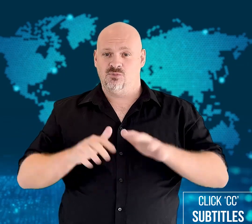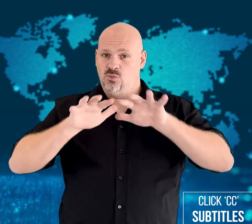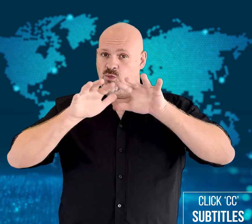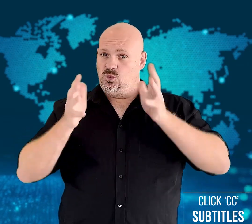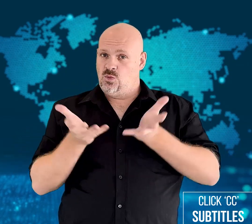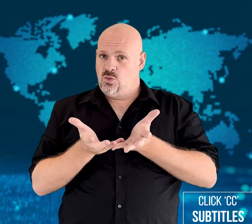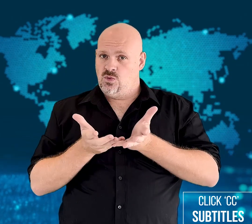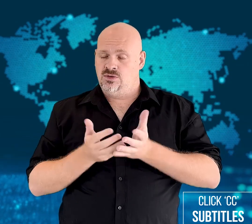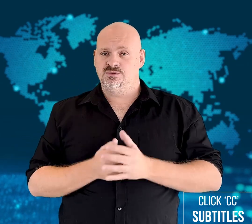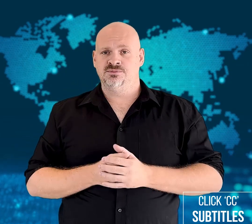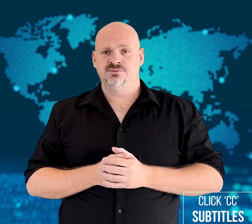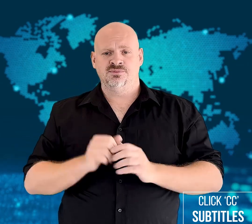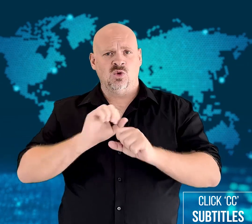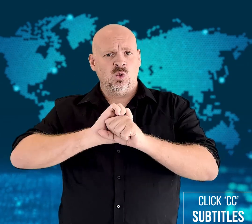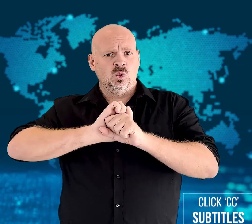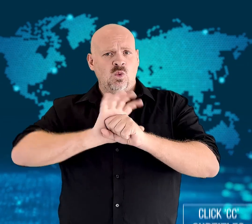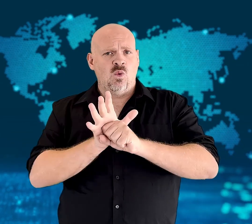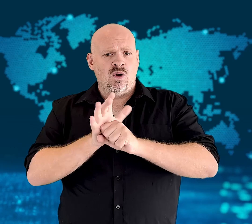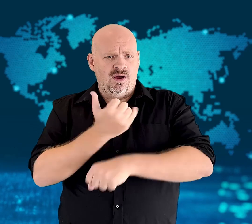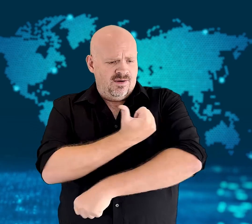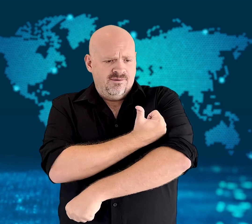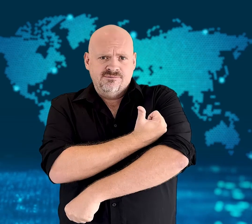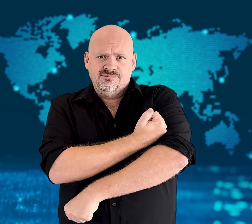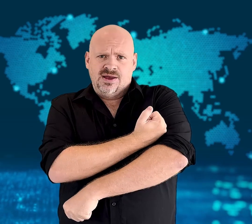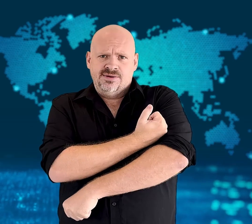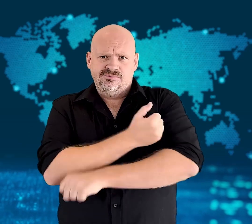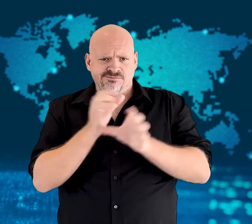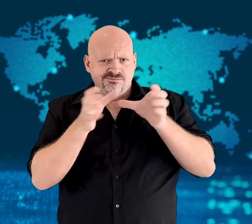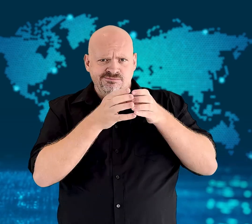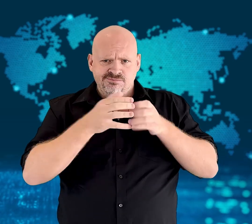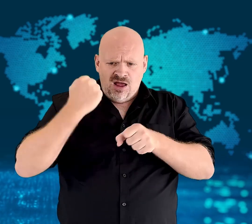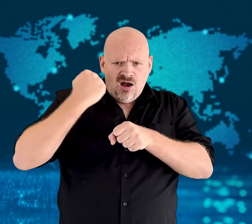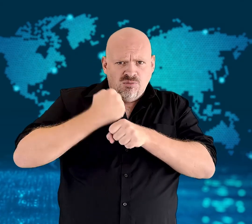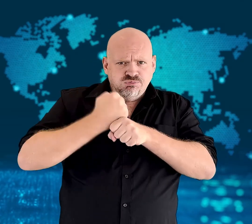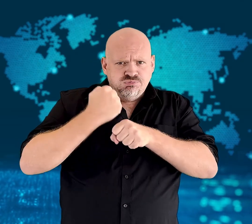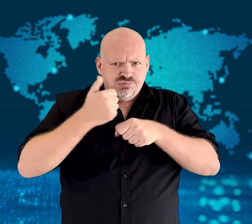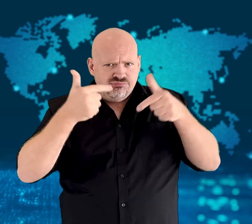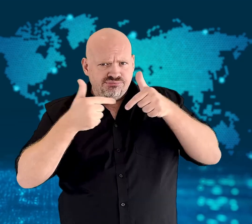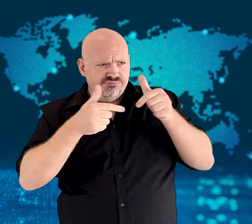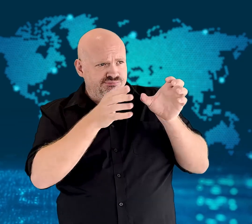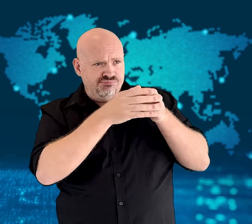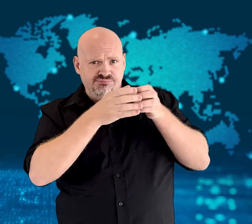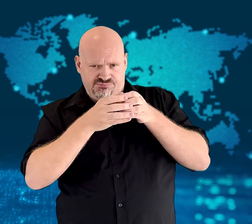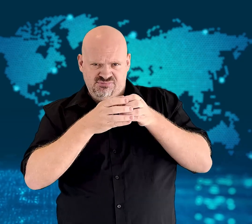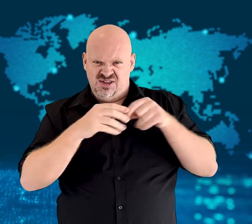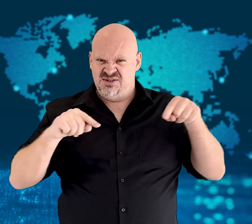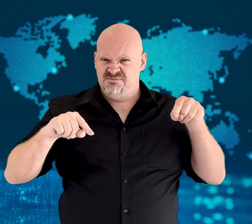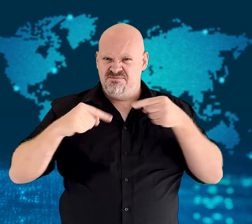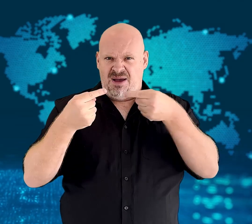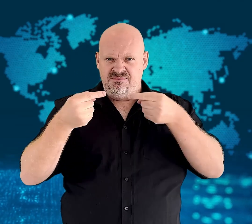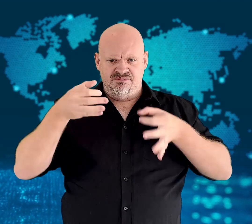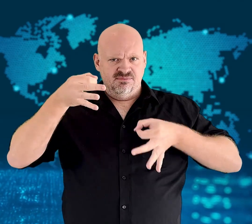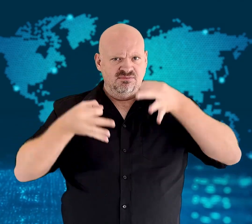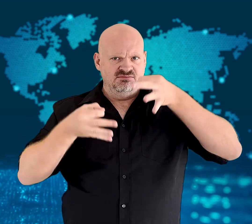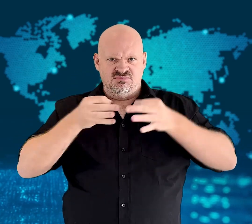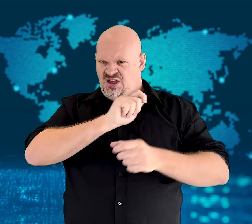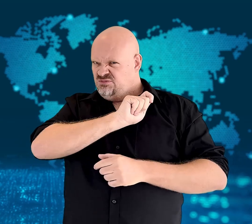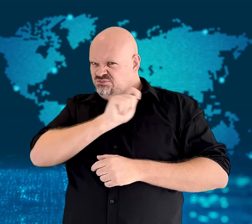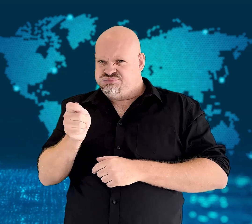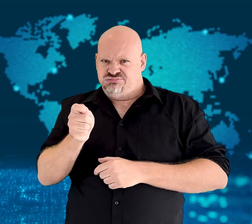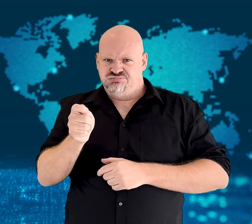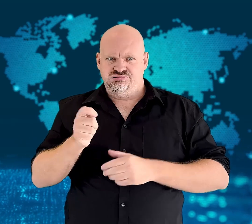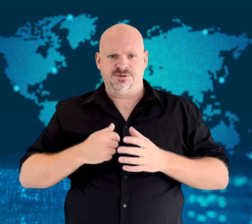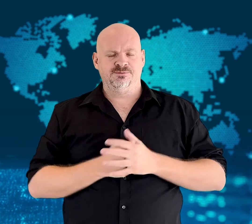Vaccine makers in lawsuit